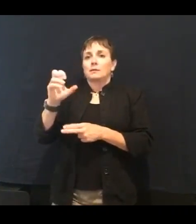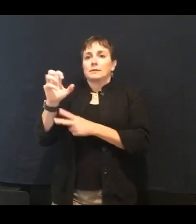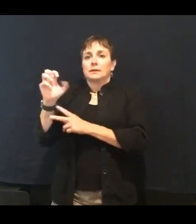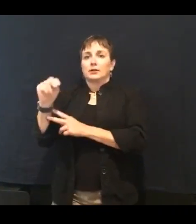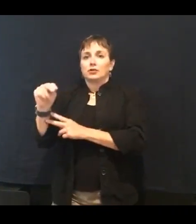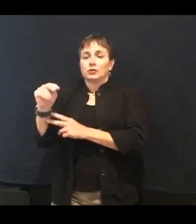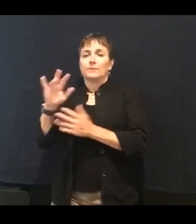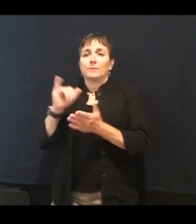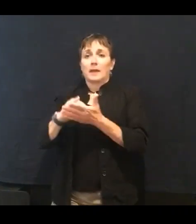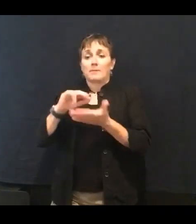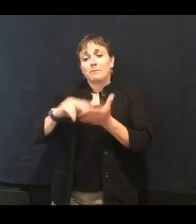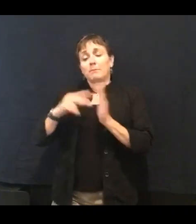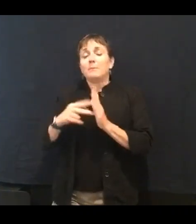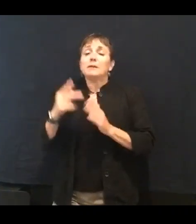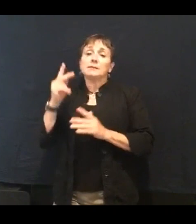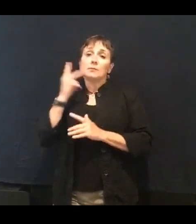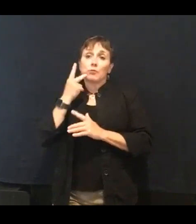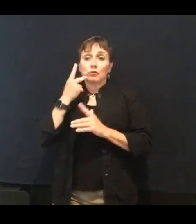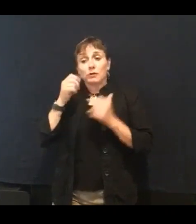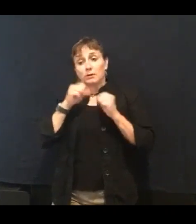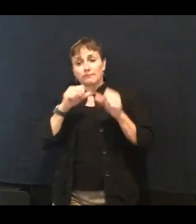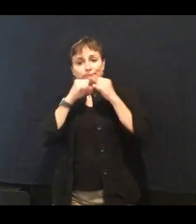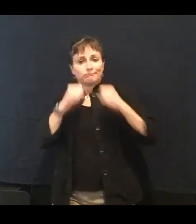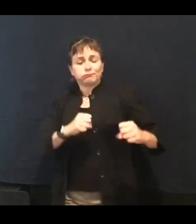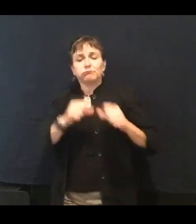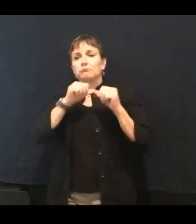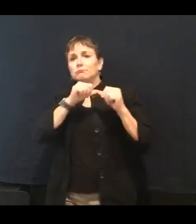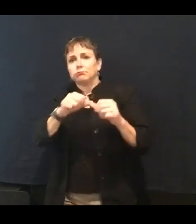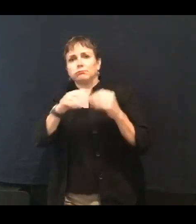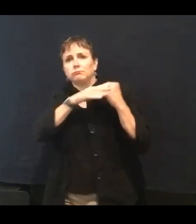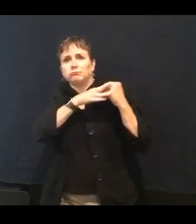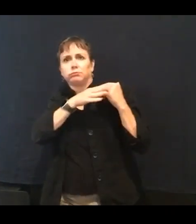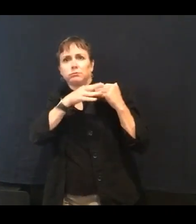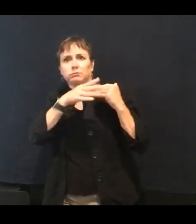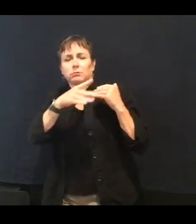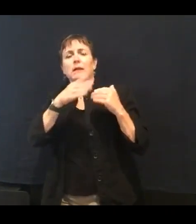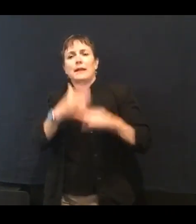stability and enhances its function. Unfortunately, in the N48K